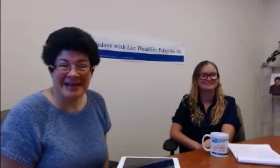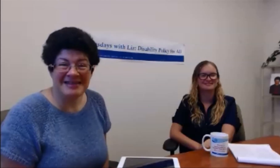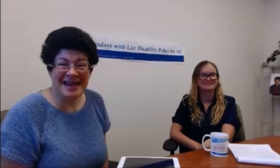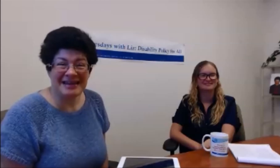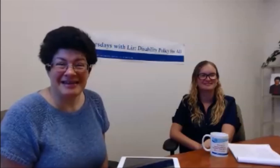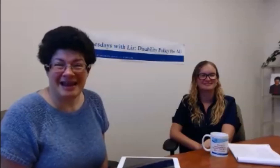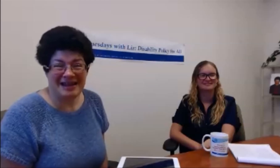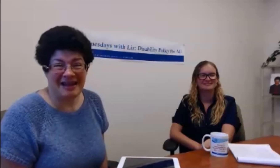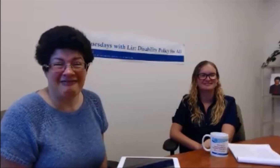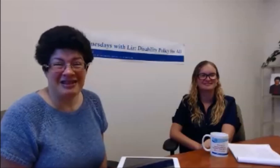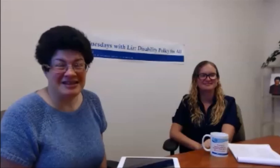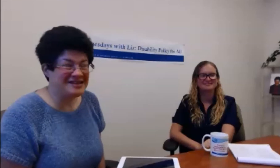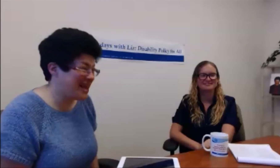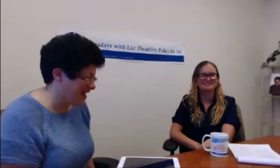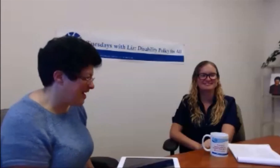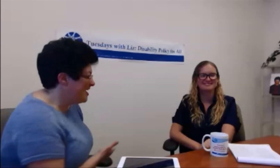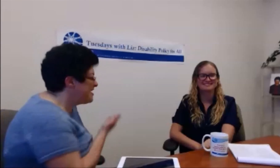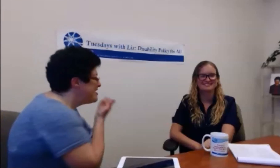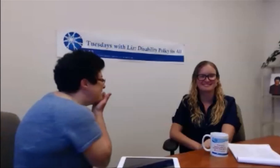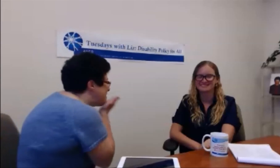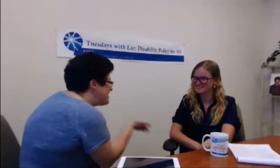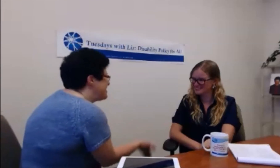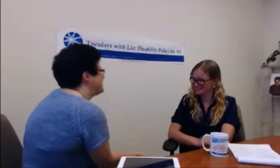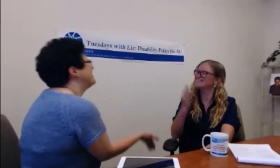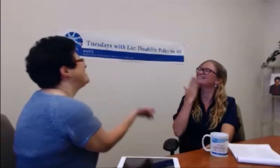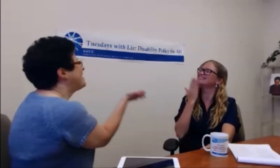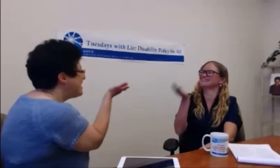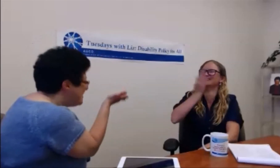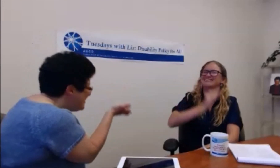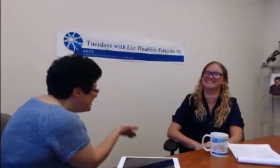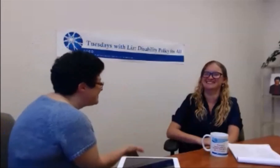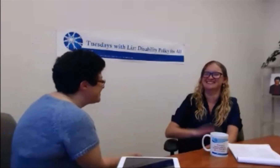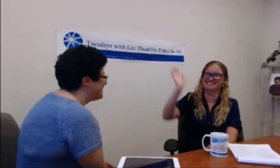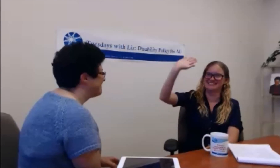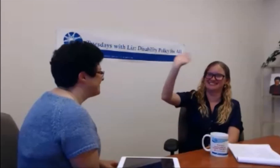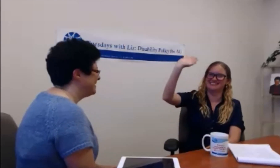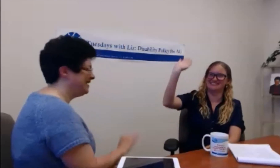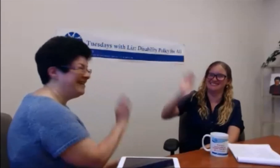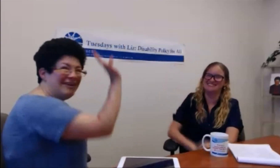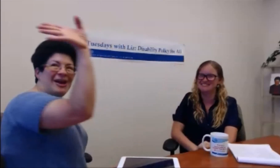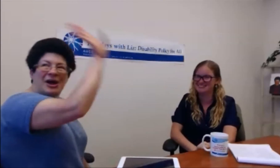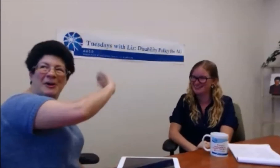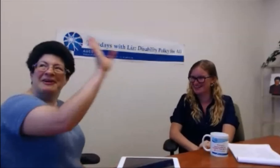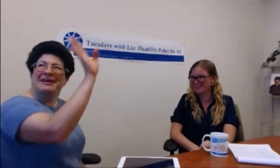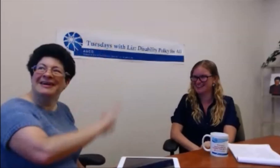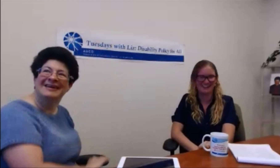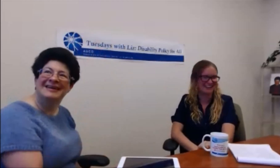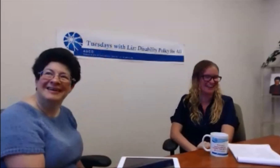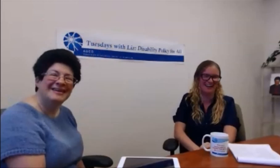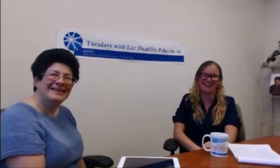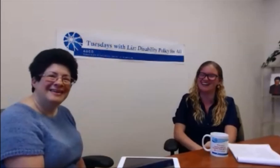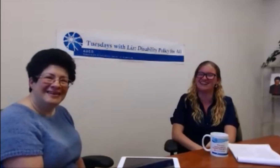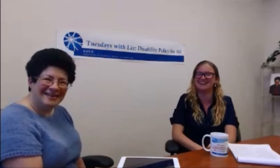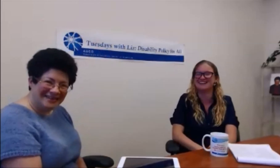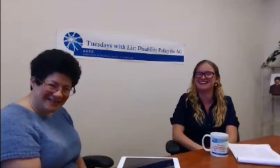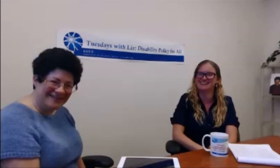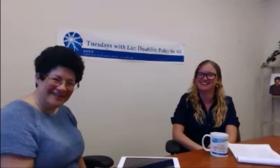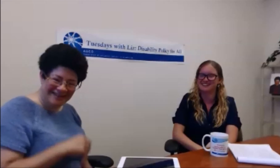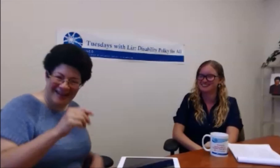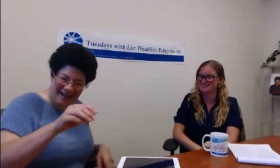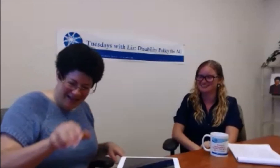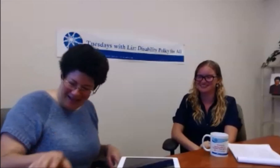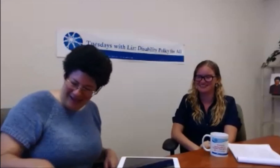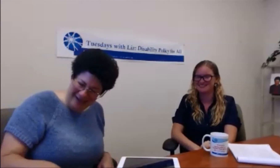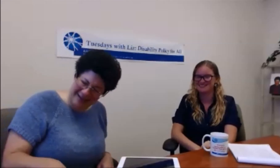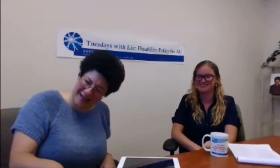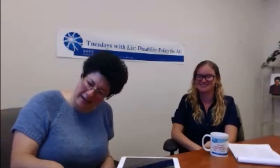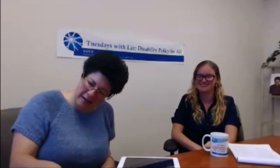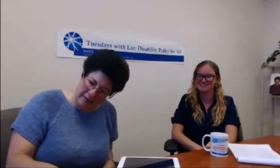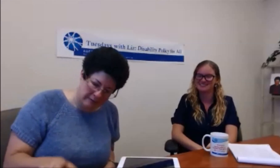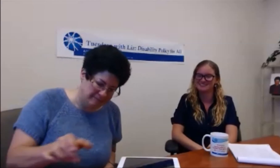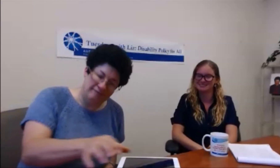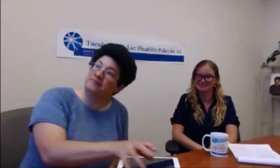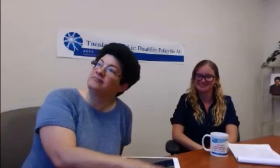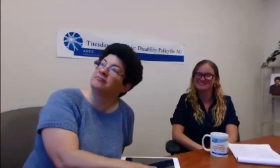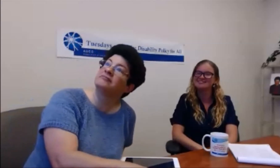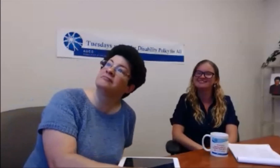Thanks and have a good day.